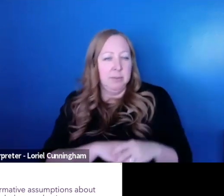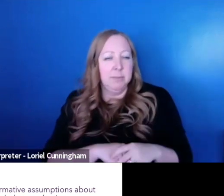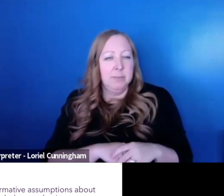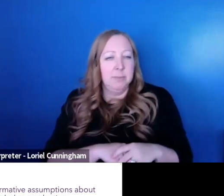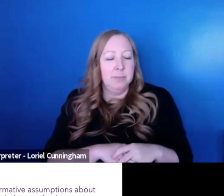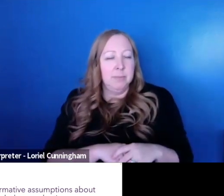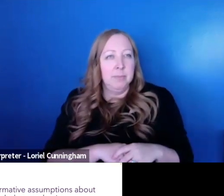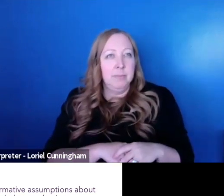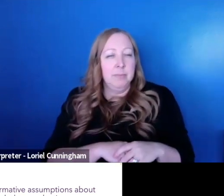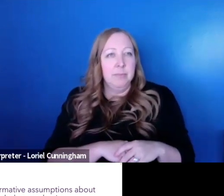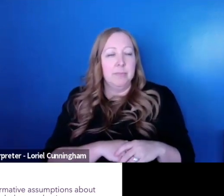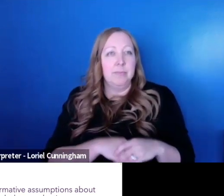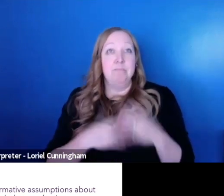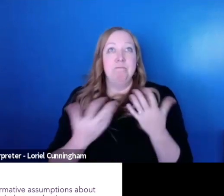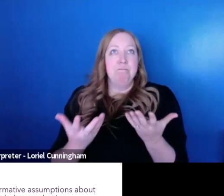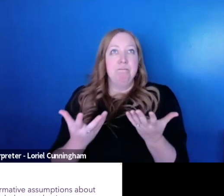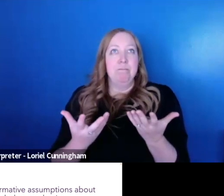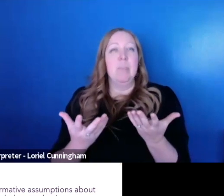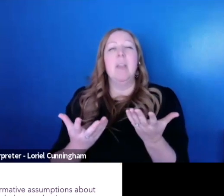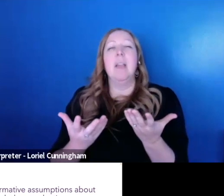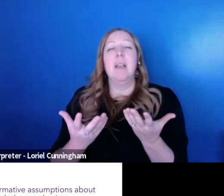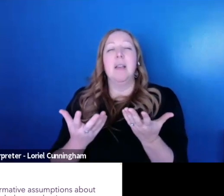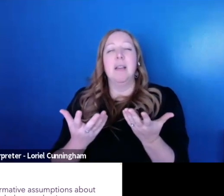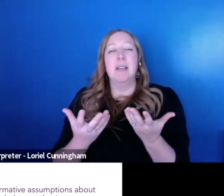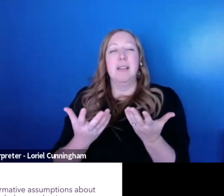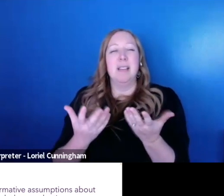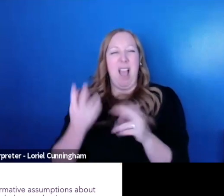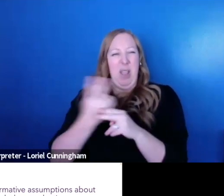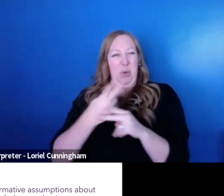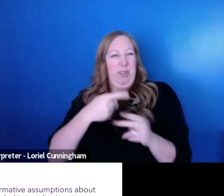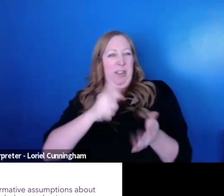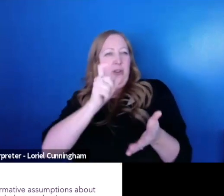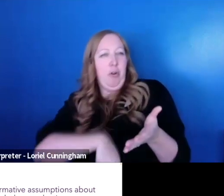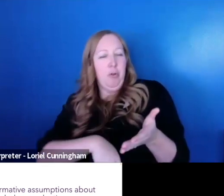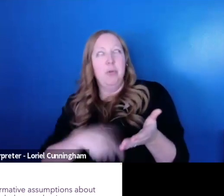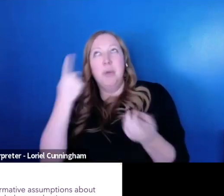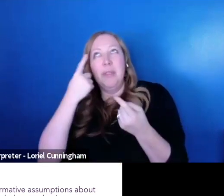least use this as a way to say we need to reformulate or challenge our normative assumptions about knowledge